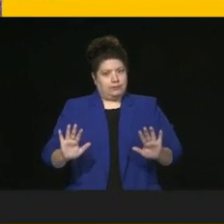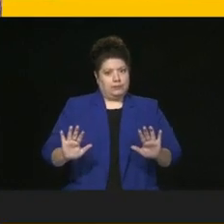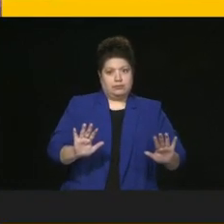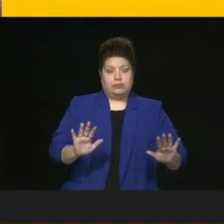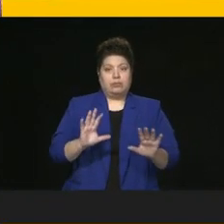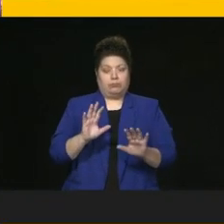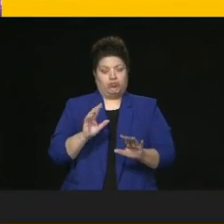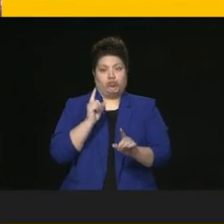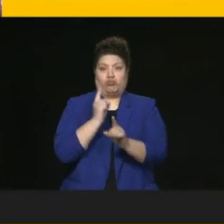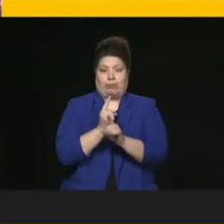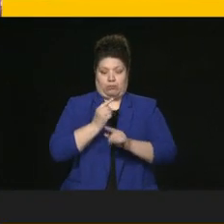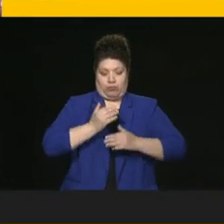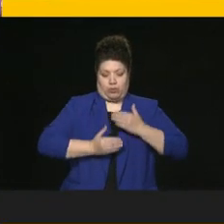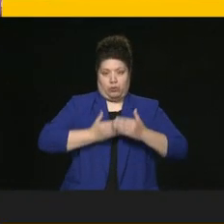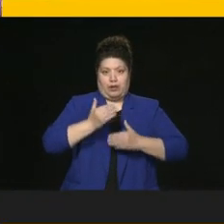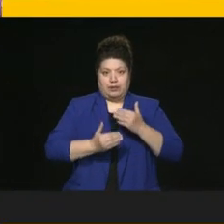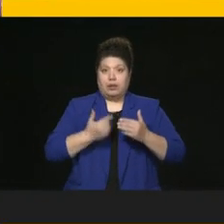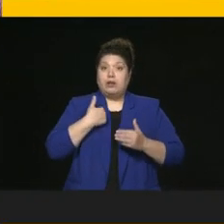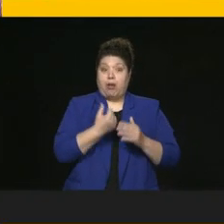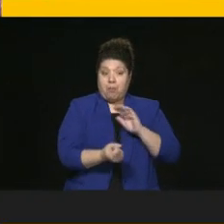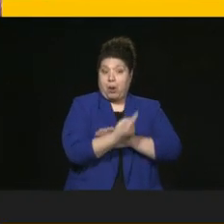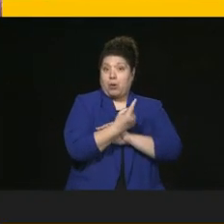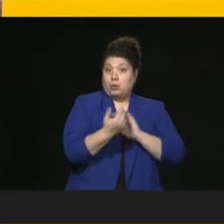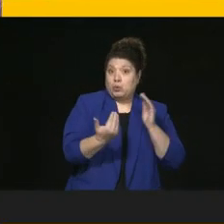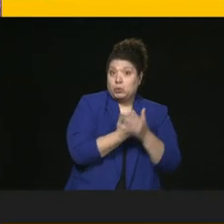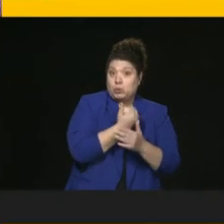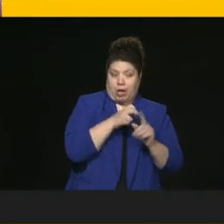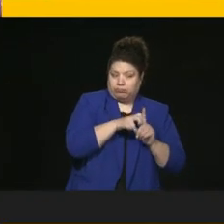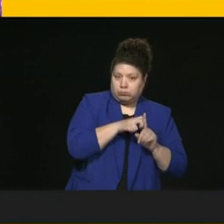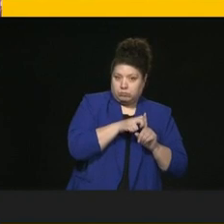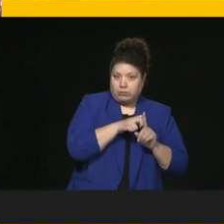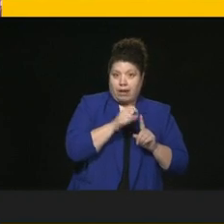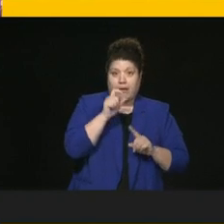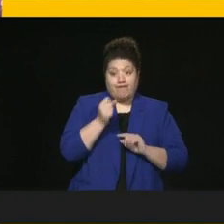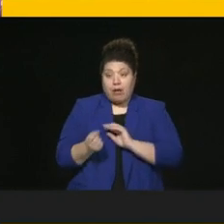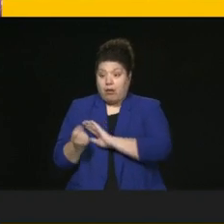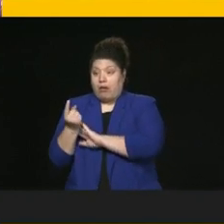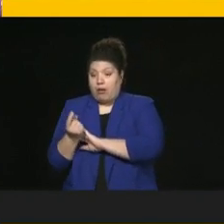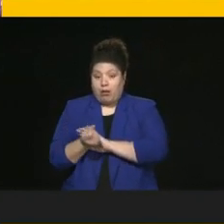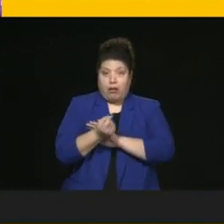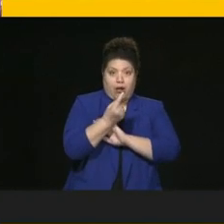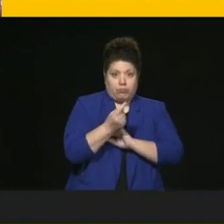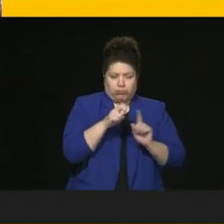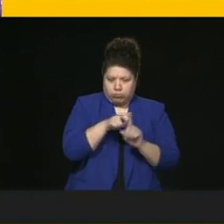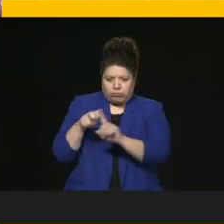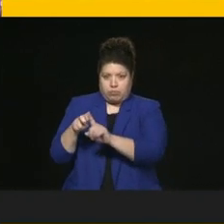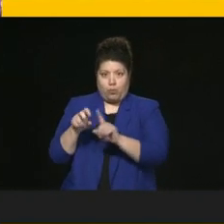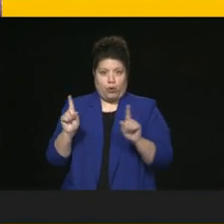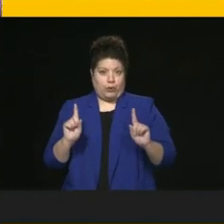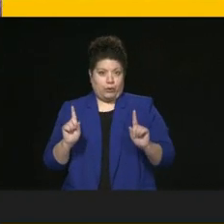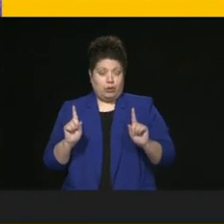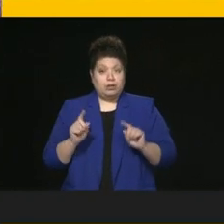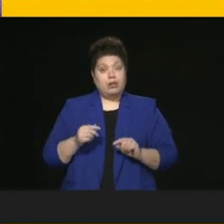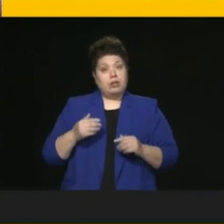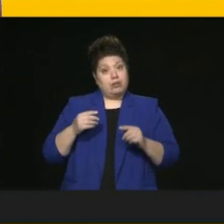RIGHT PUBLIC HEALTH MEASURES IN PLACE TO DETECT THE AND QUICKLY RESPOND TO ANY NEW CASES OR